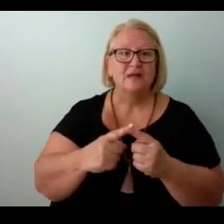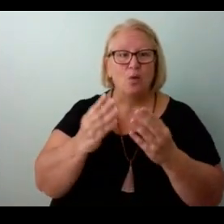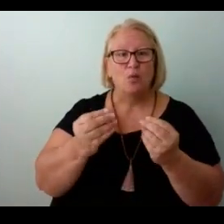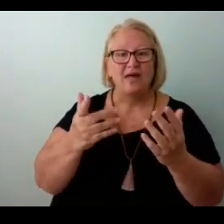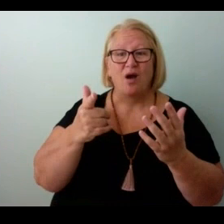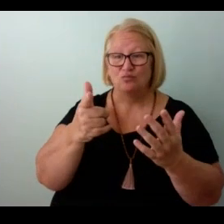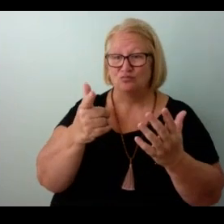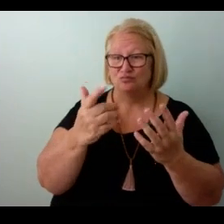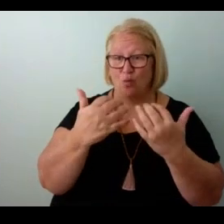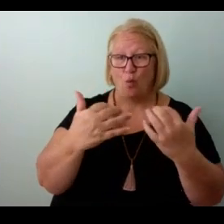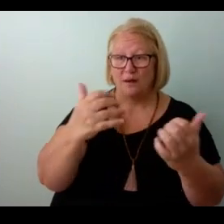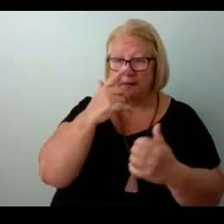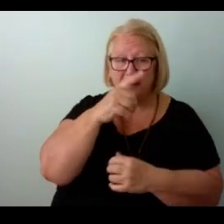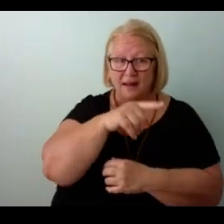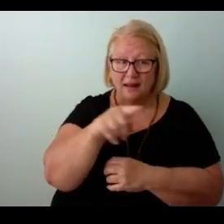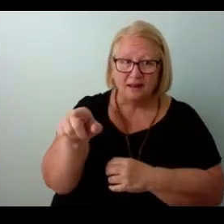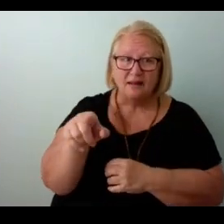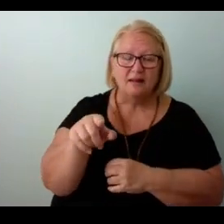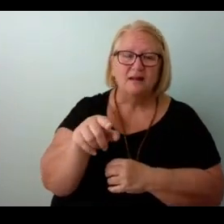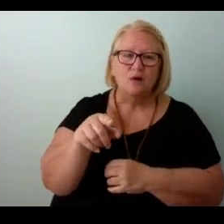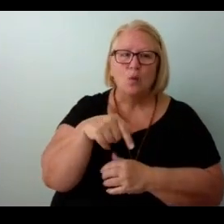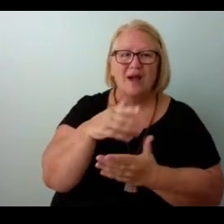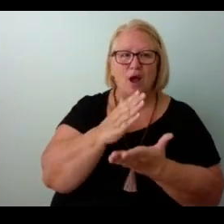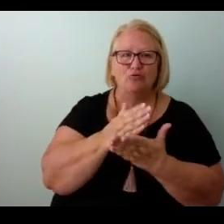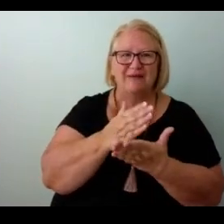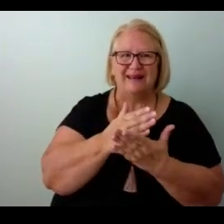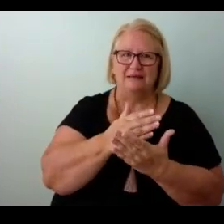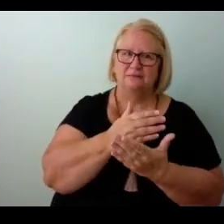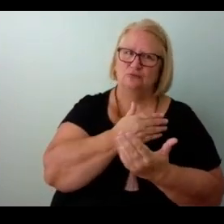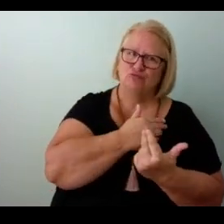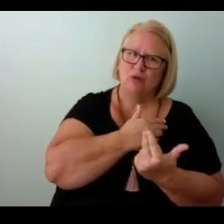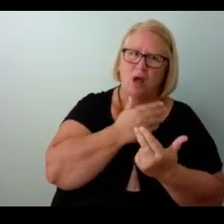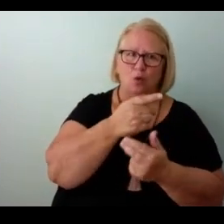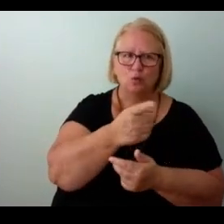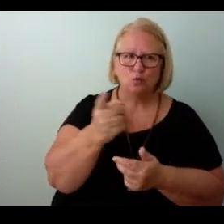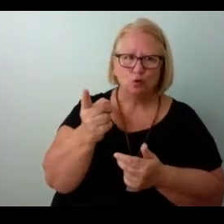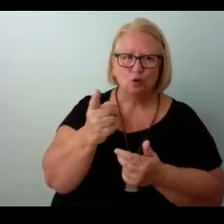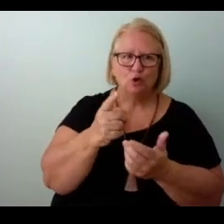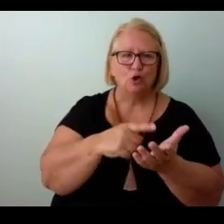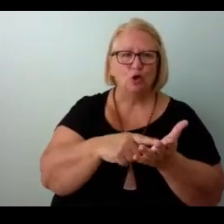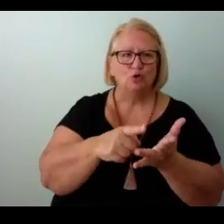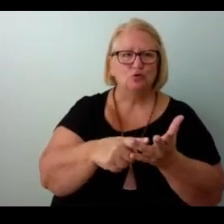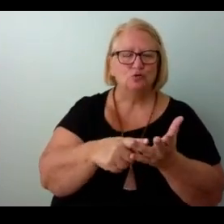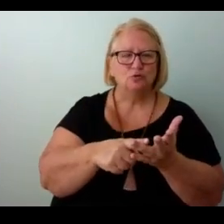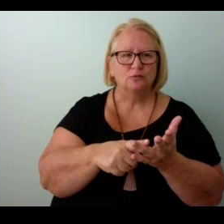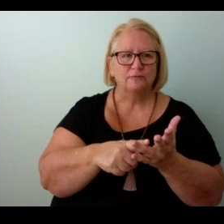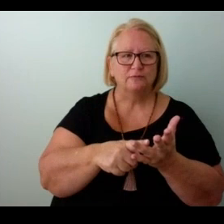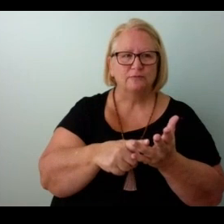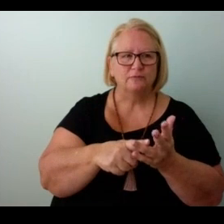You know, we really rely on you to help frame our presentations because our presenters always